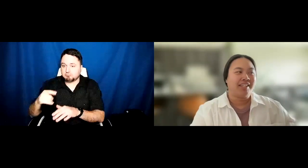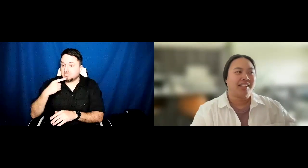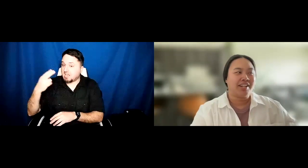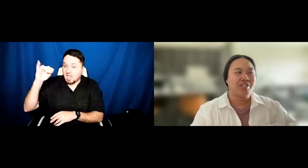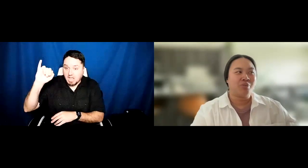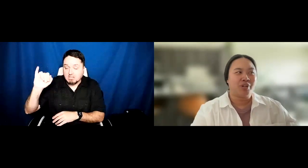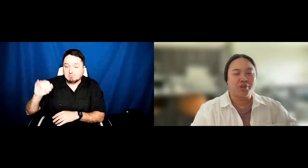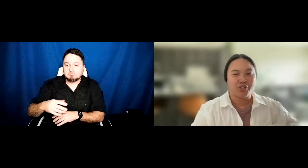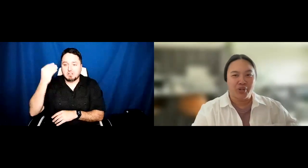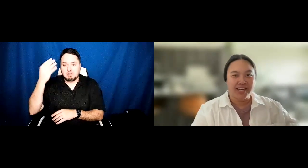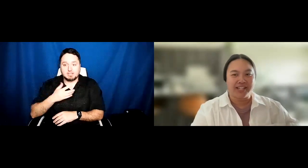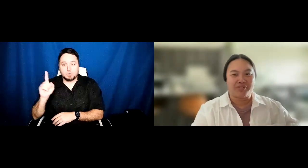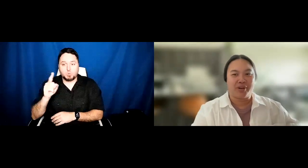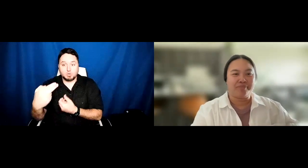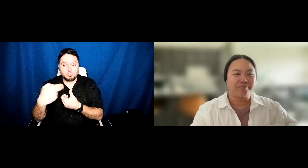and let us know where you are joining us from.